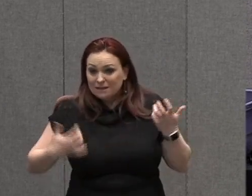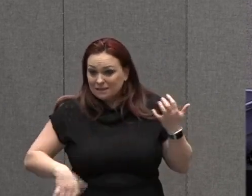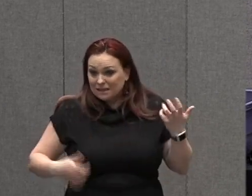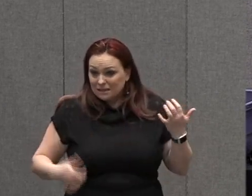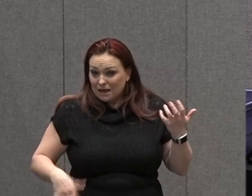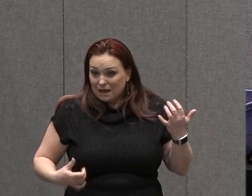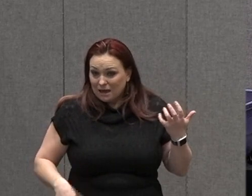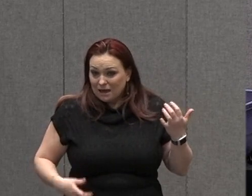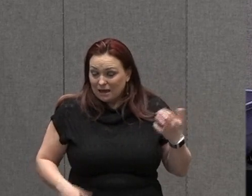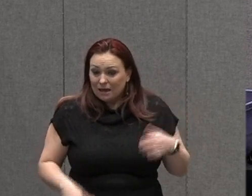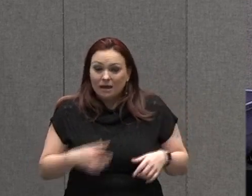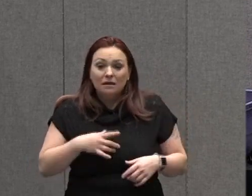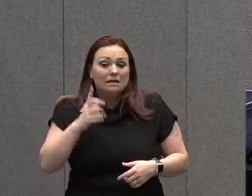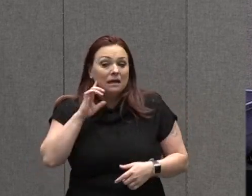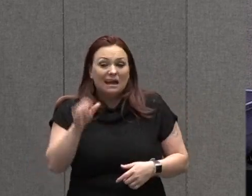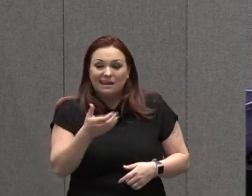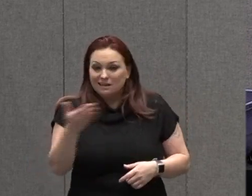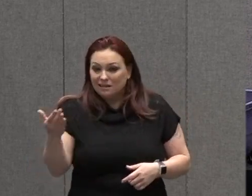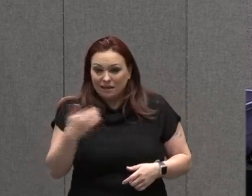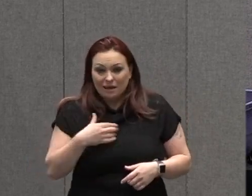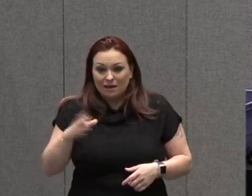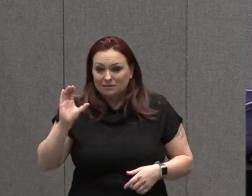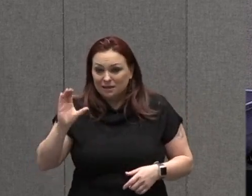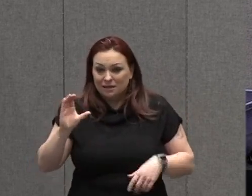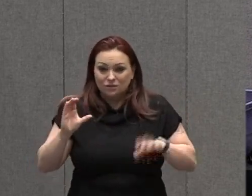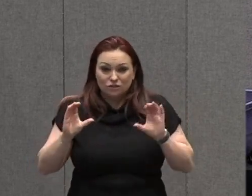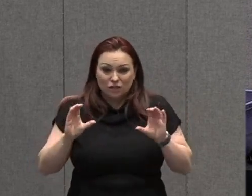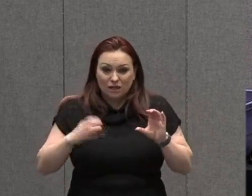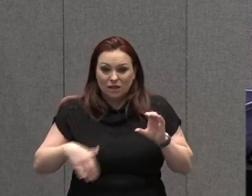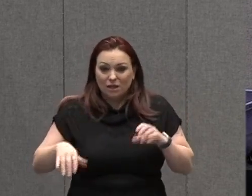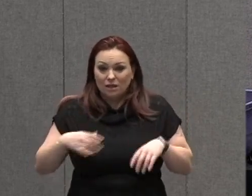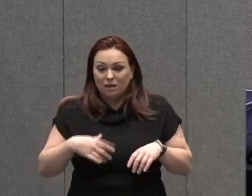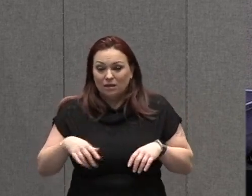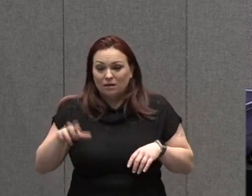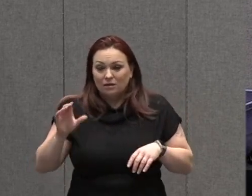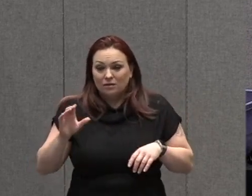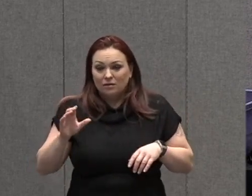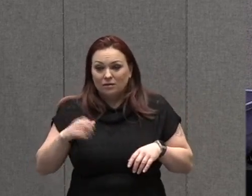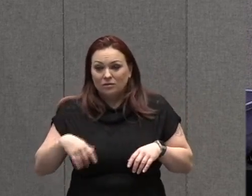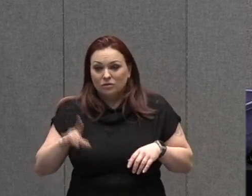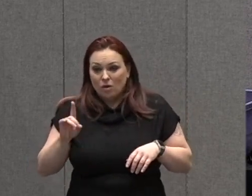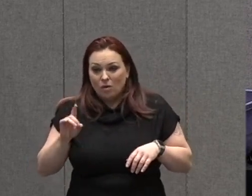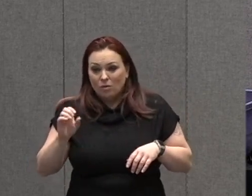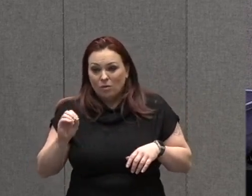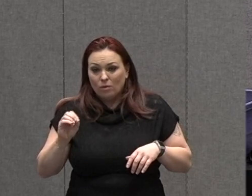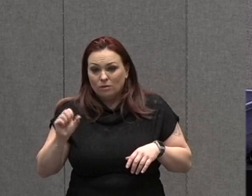if you have any of those instruments, I'm just playing C G. Or Do So. Do So, Do So,